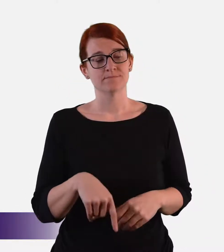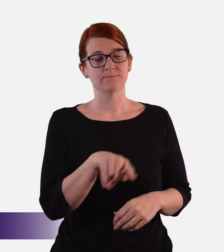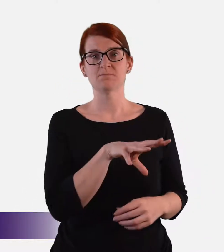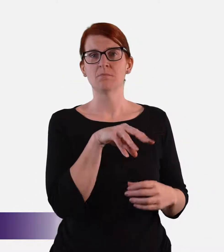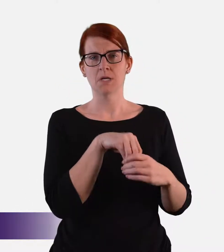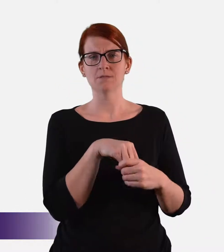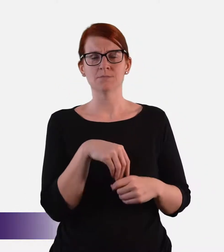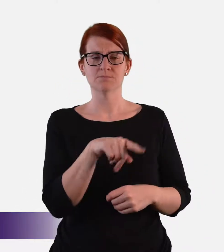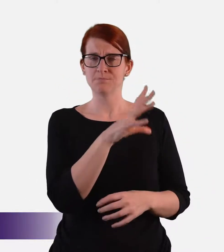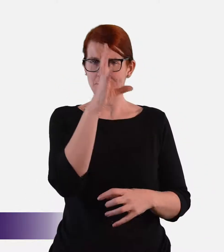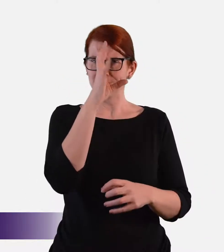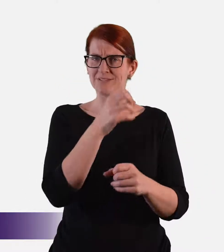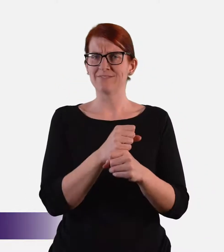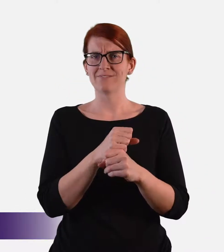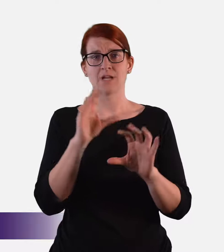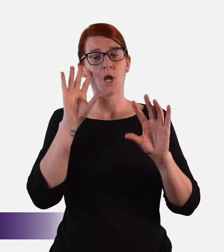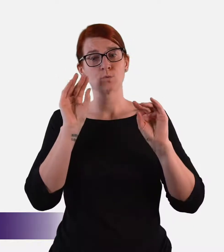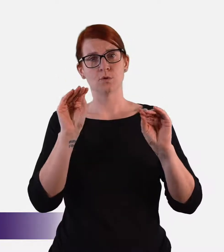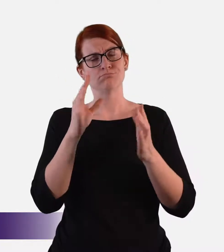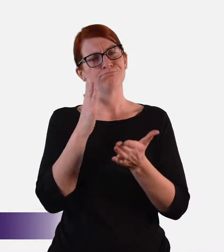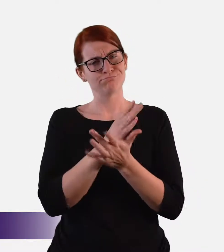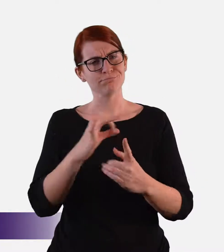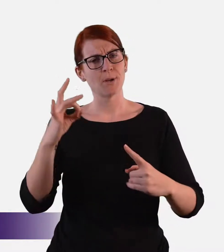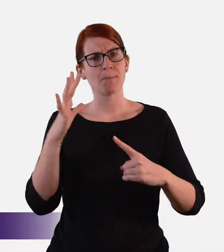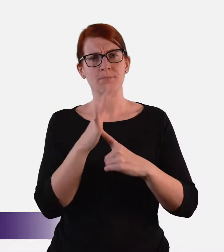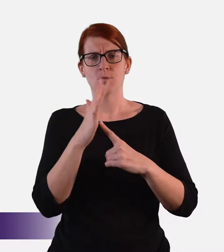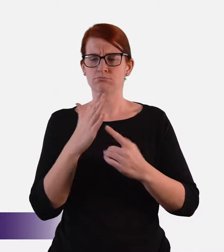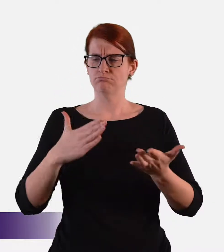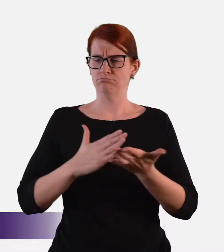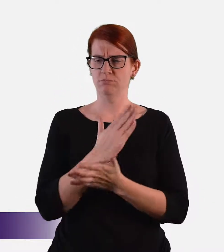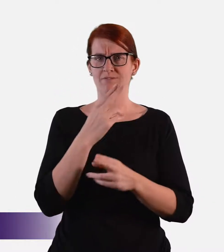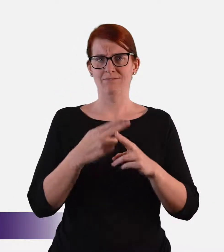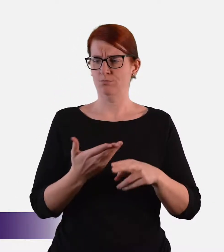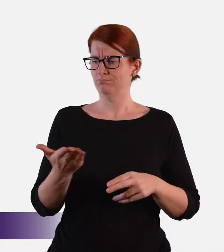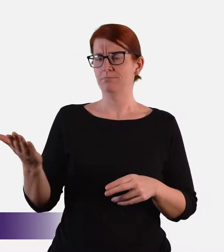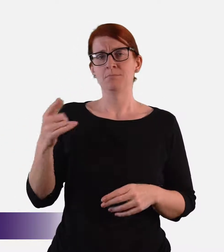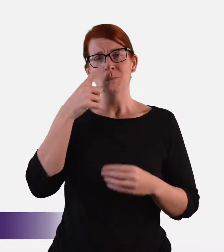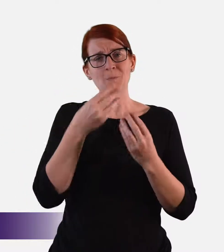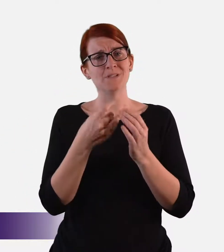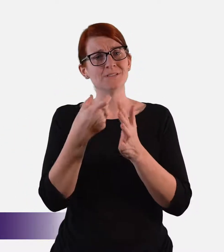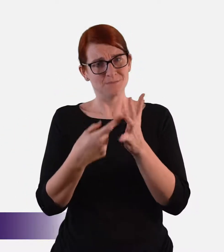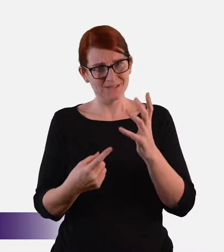Participants identified education as a critical right for people with disability,